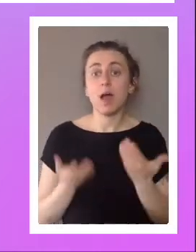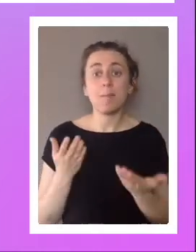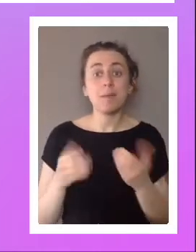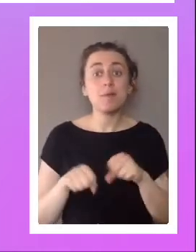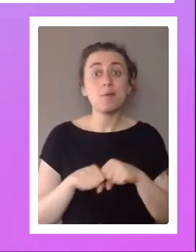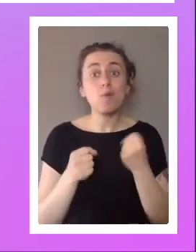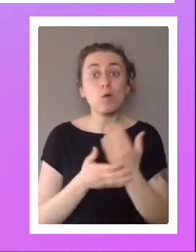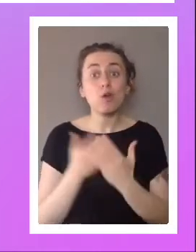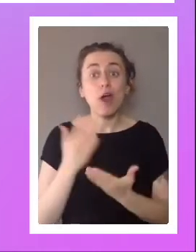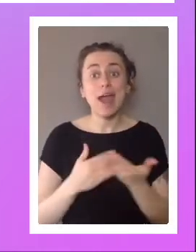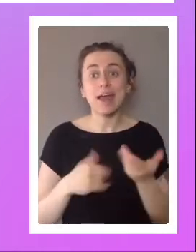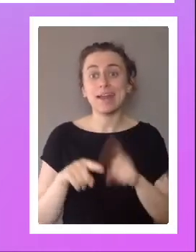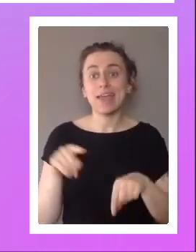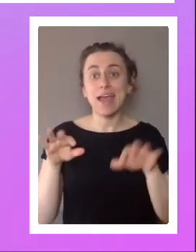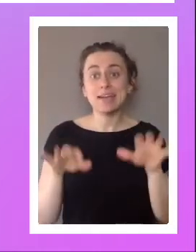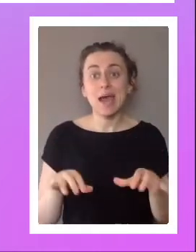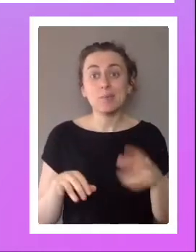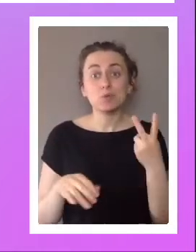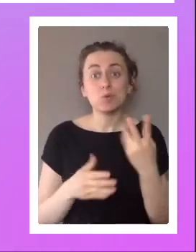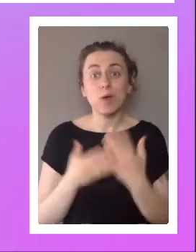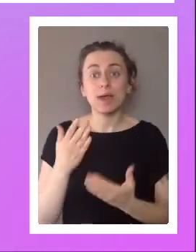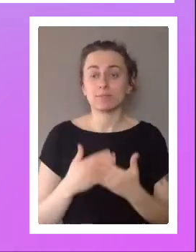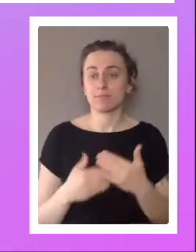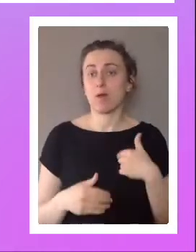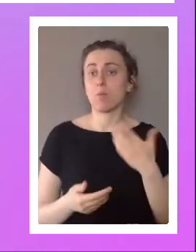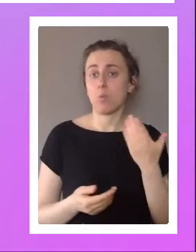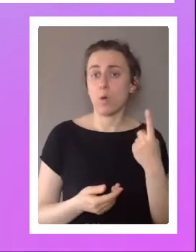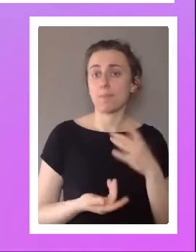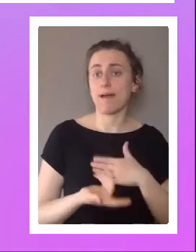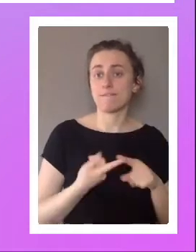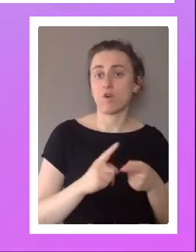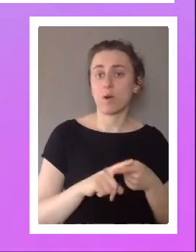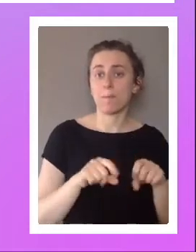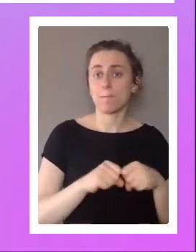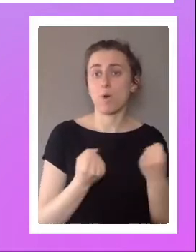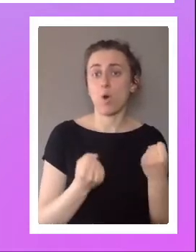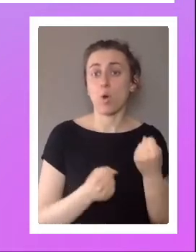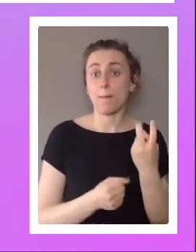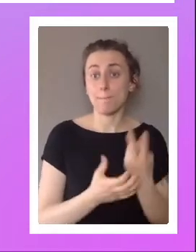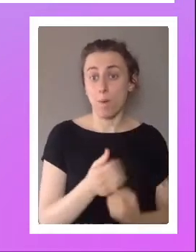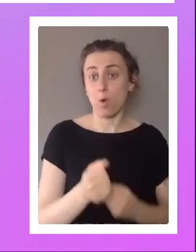I had a friend who broke both arms, for example and this was really tough for several weeks,